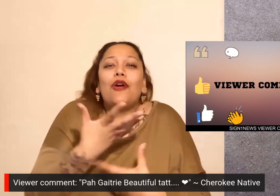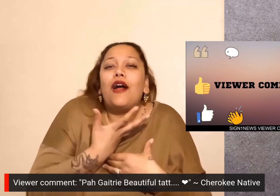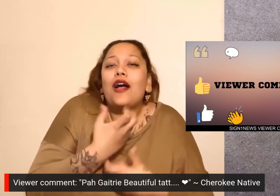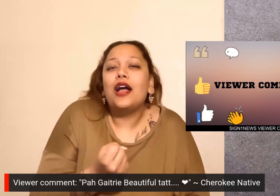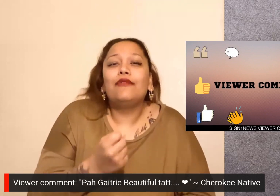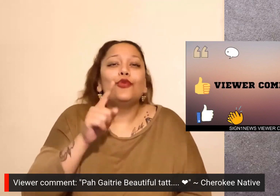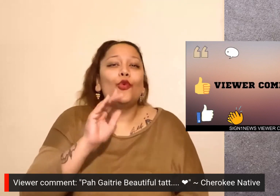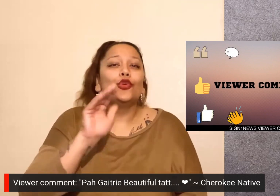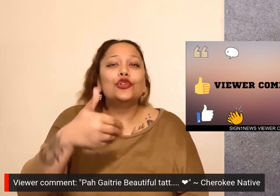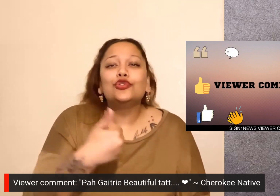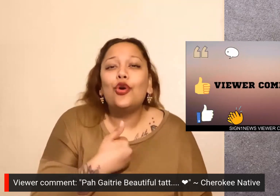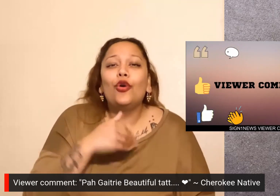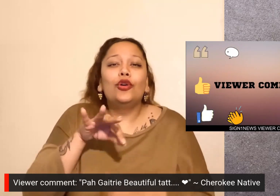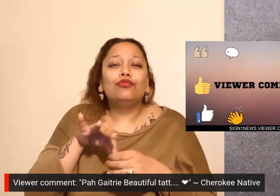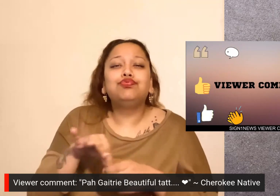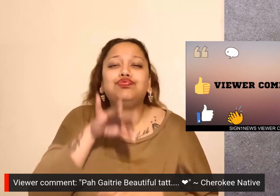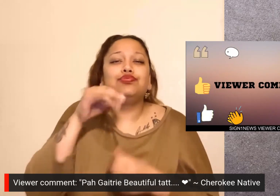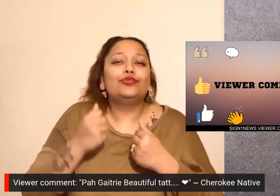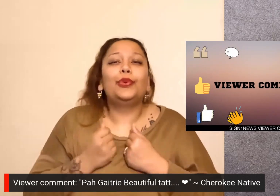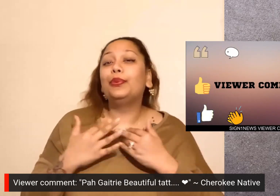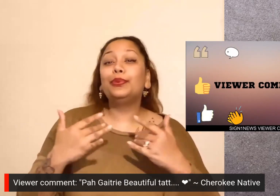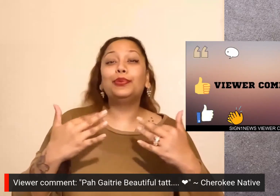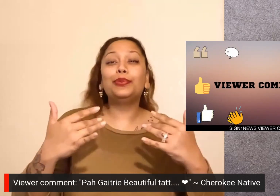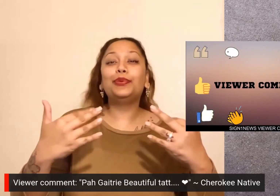it helps you face confidence and let your spirit shine